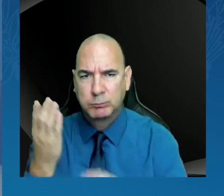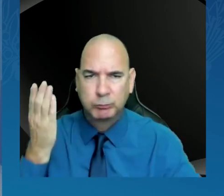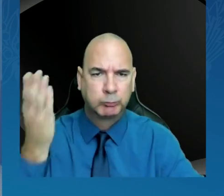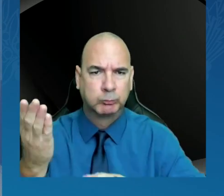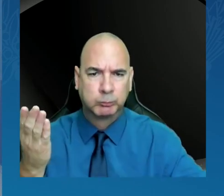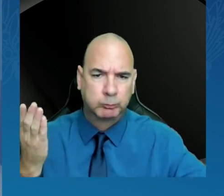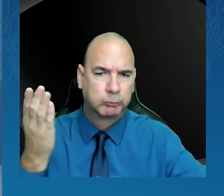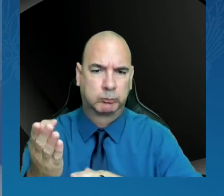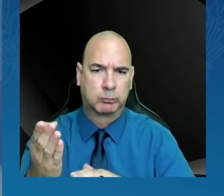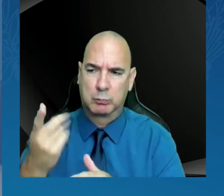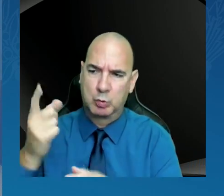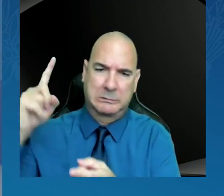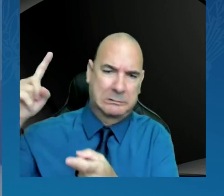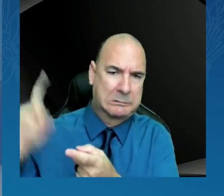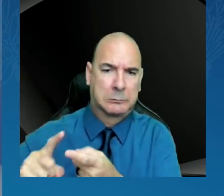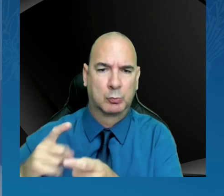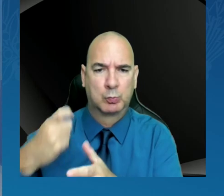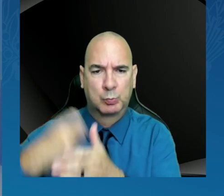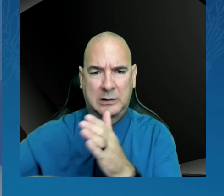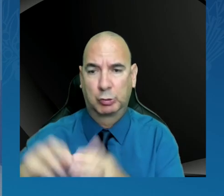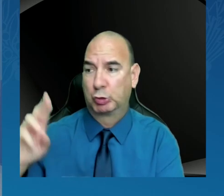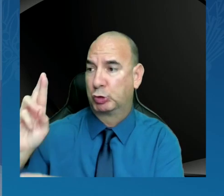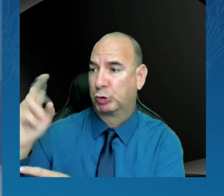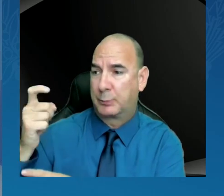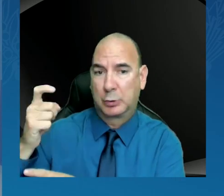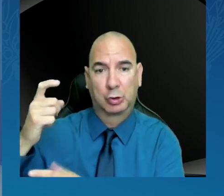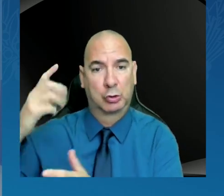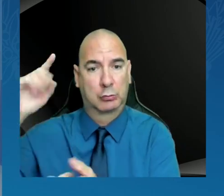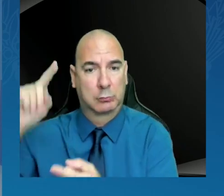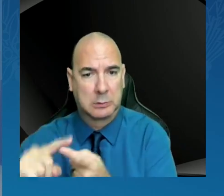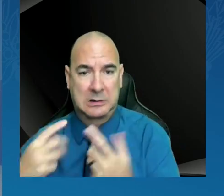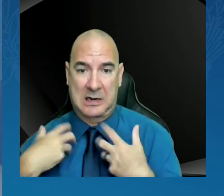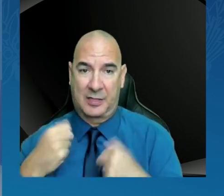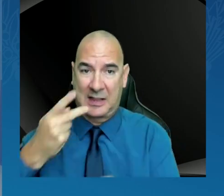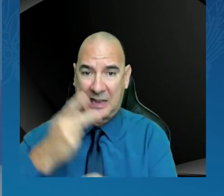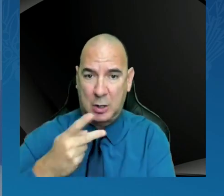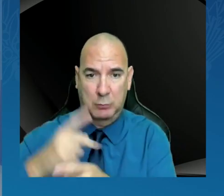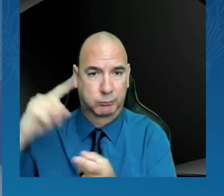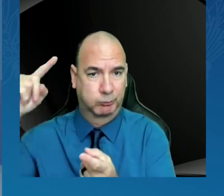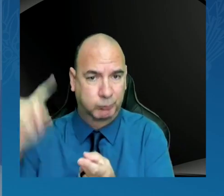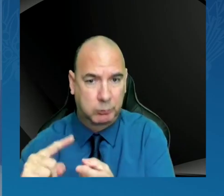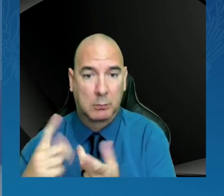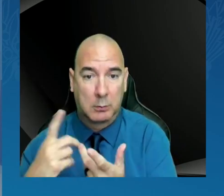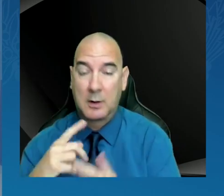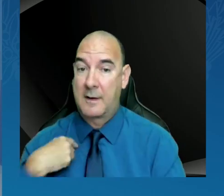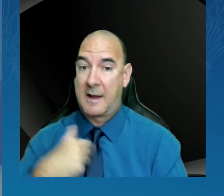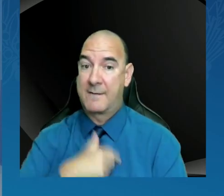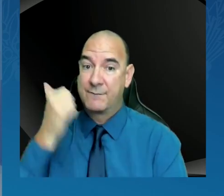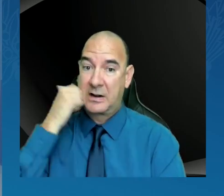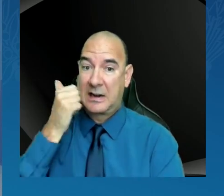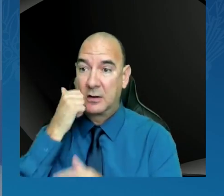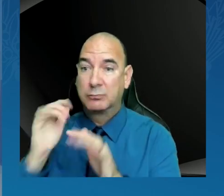of healthcare, and the other everyday essentials that will meet the needs of American families.